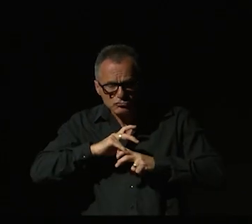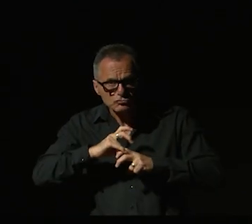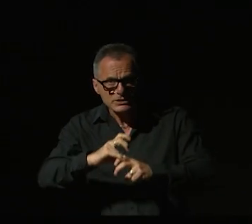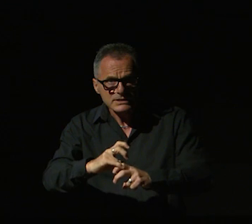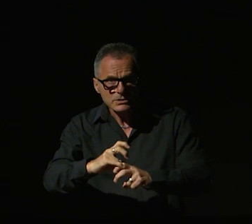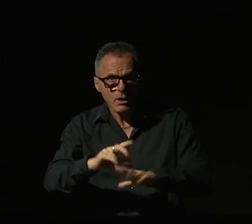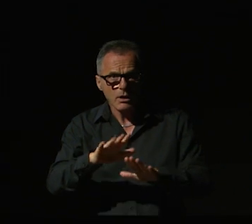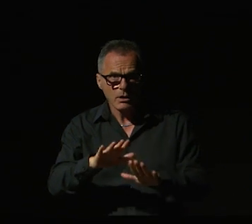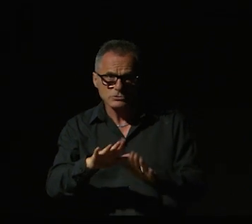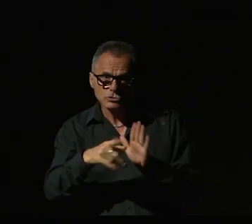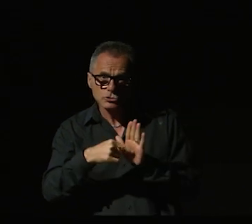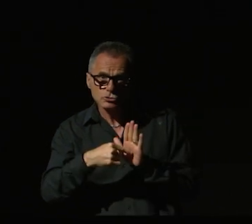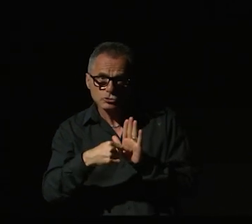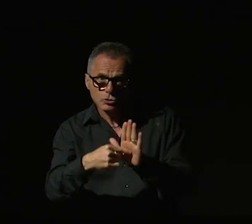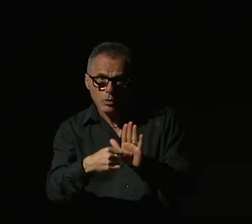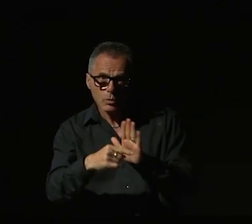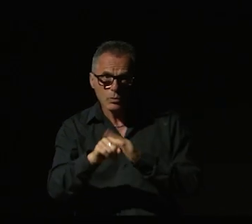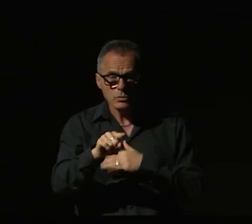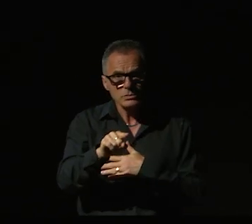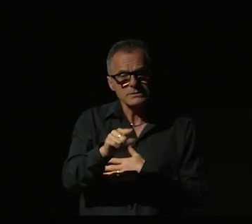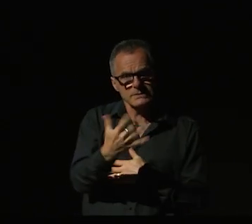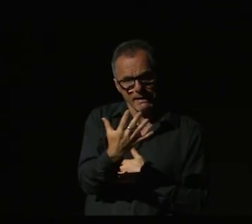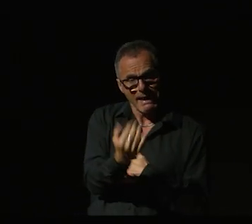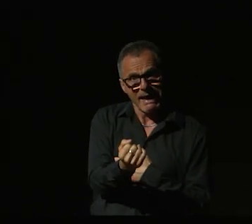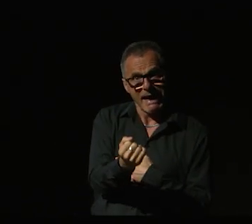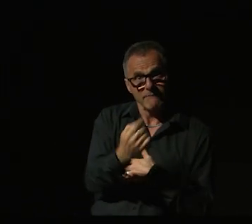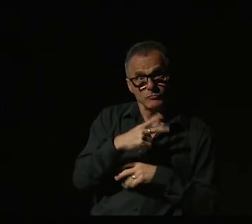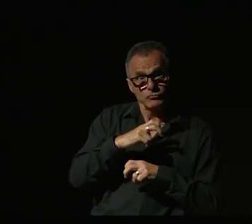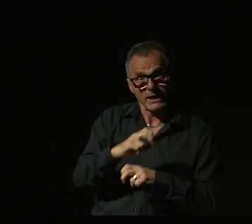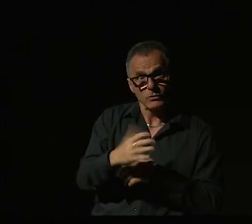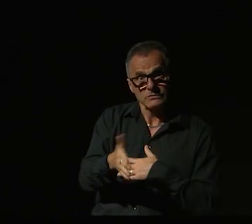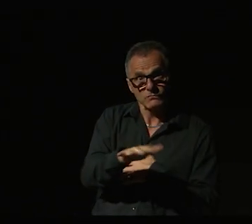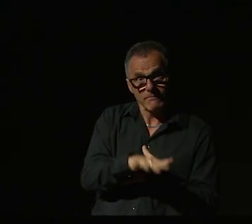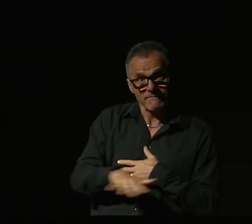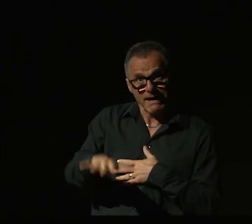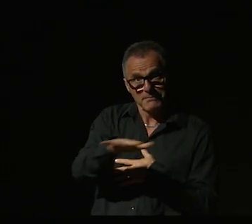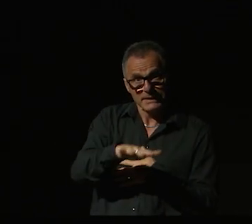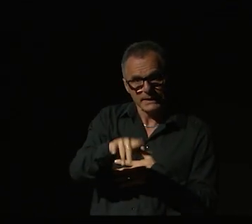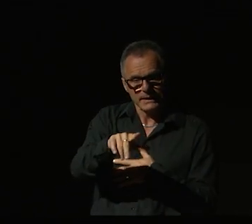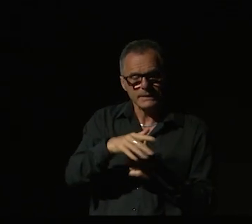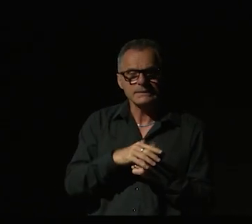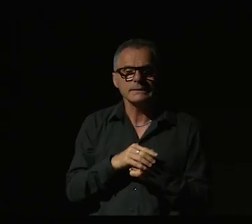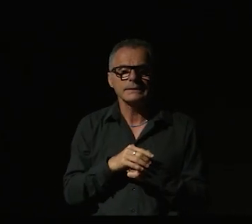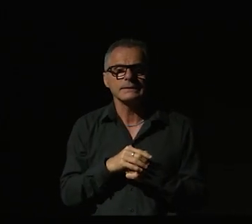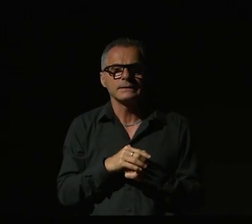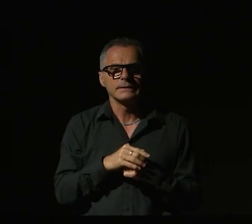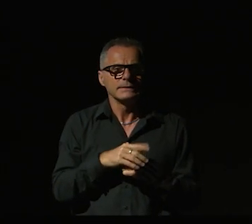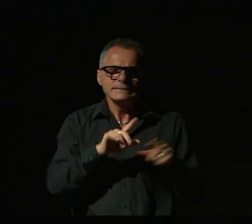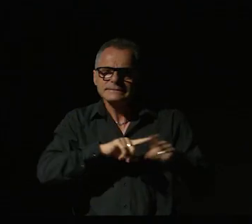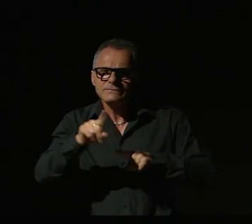include payment records from the Farnese archive to related to scaffolding, sculpture movements, things like this.